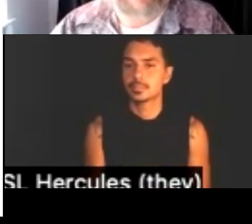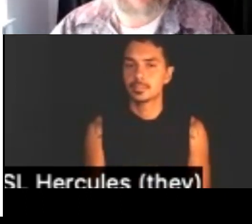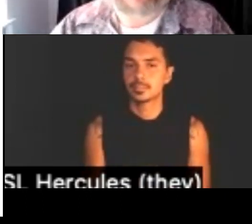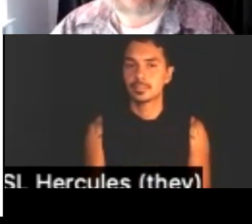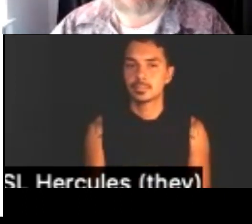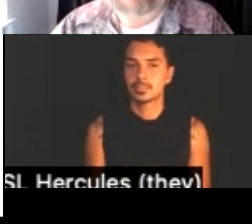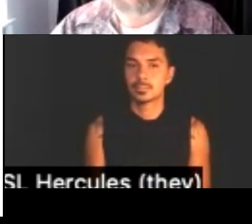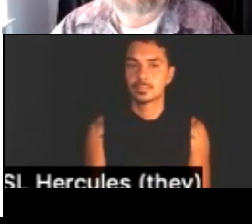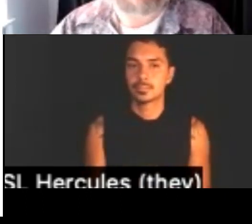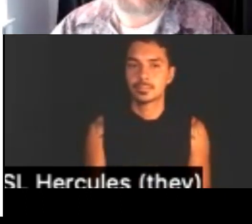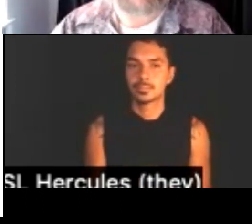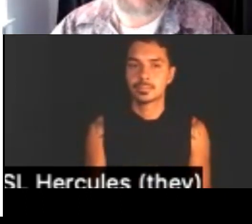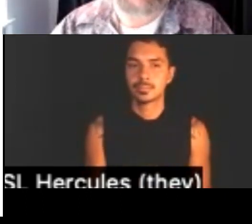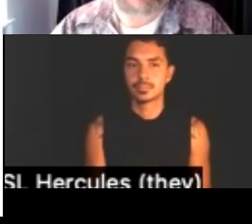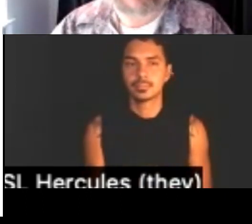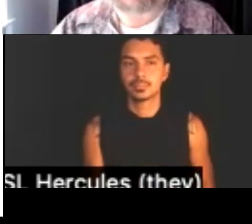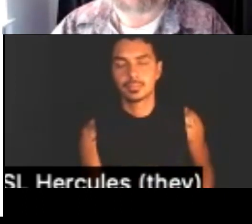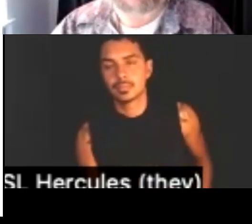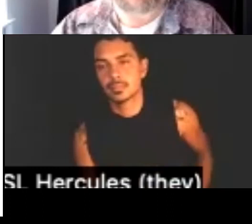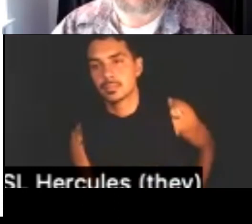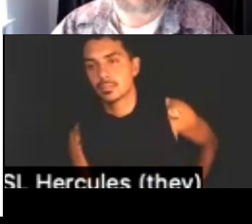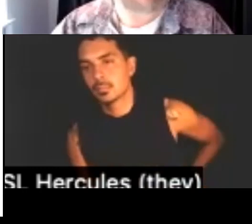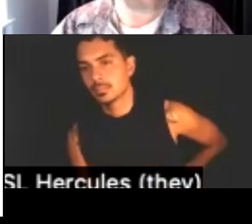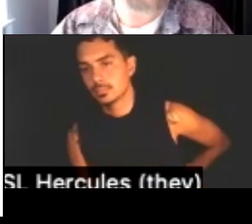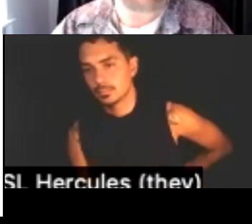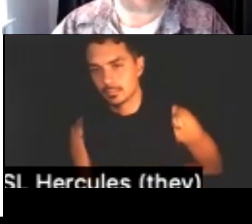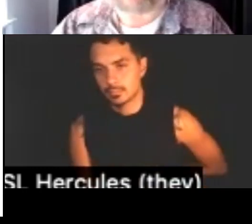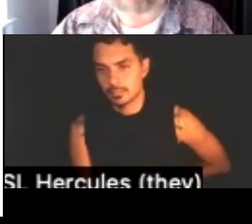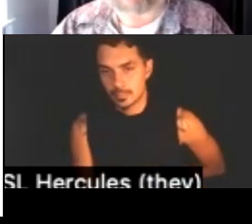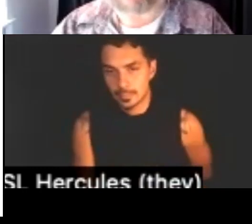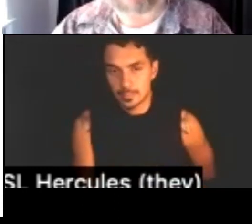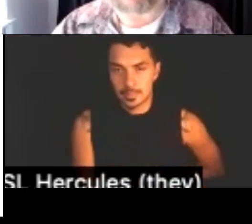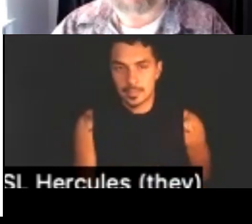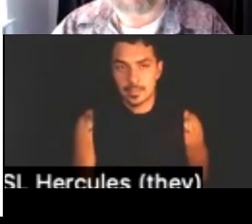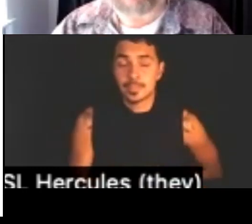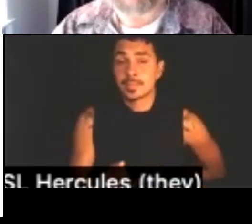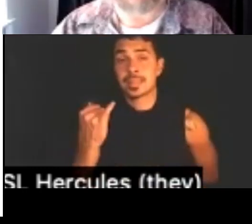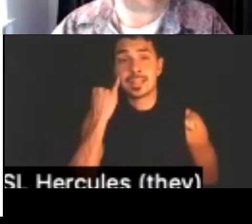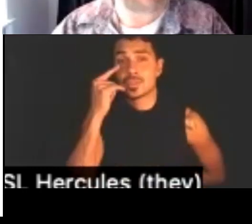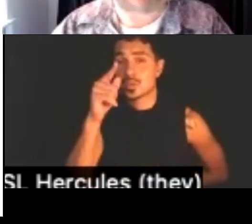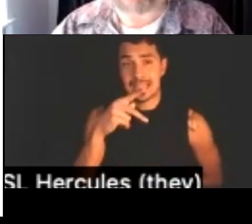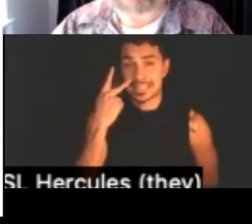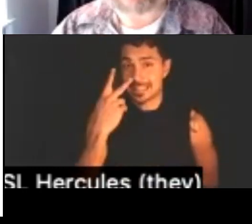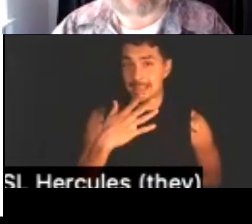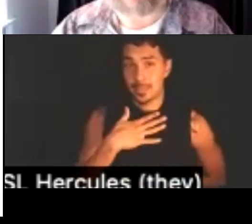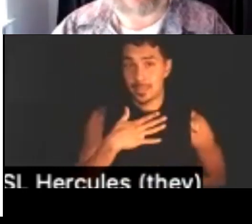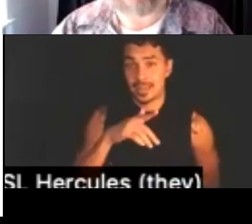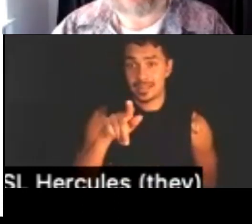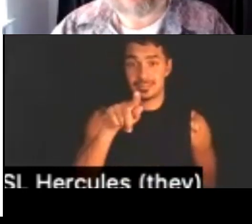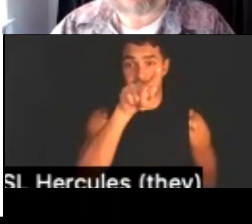And if anybody can't see my screen now, please let me know and I will do whatever needs to happen.